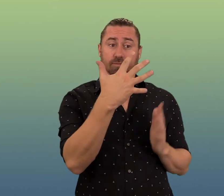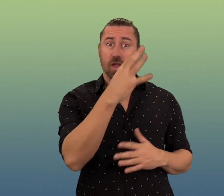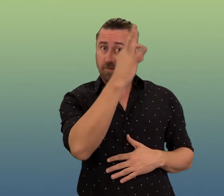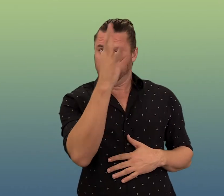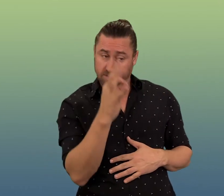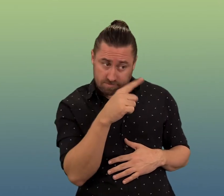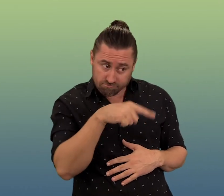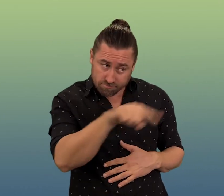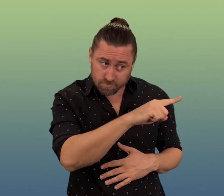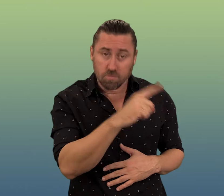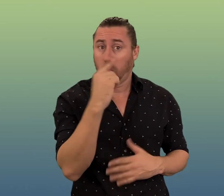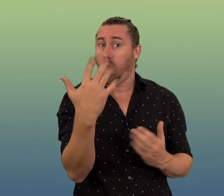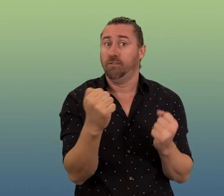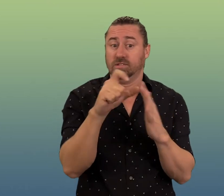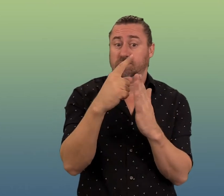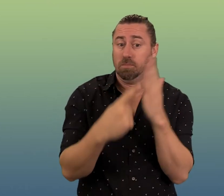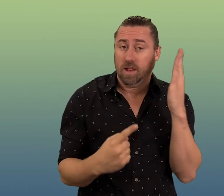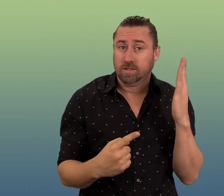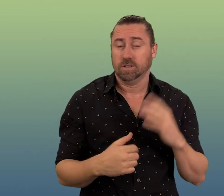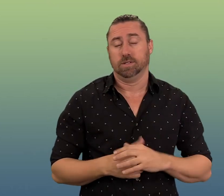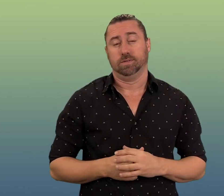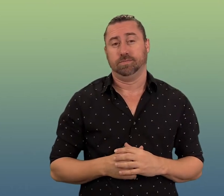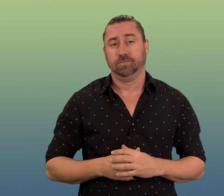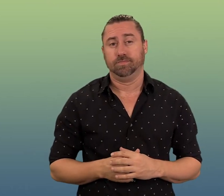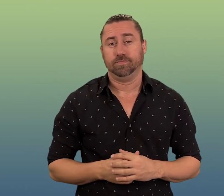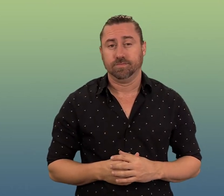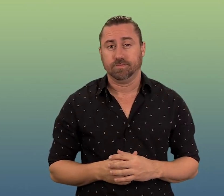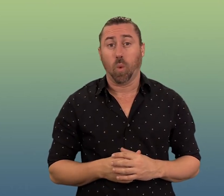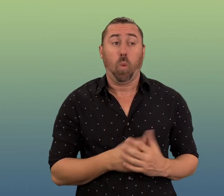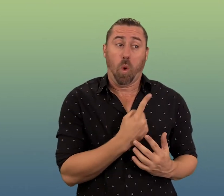6.5% people with disability/disabilities.